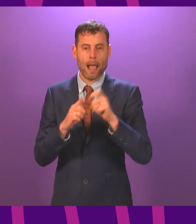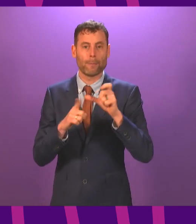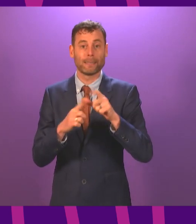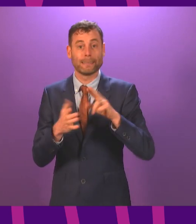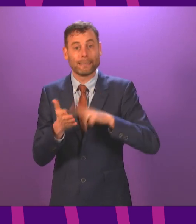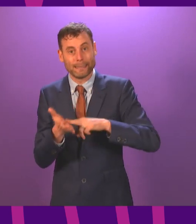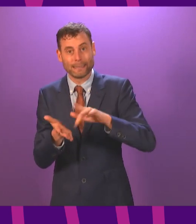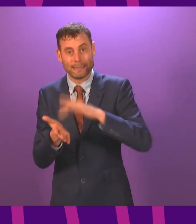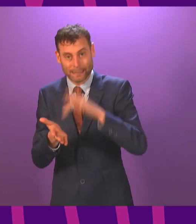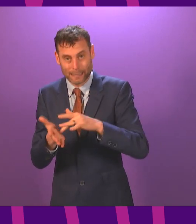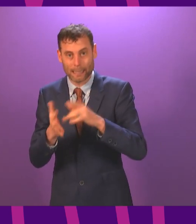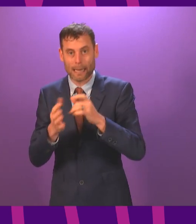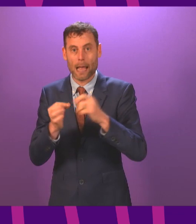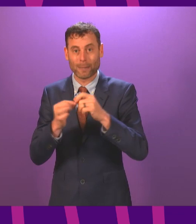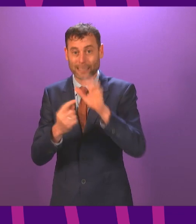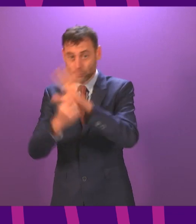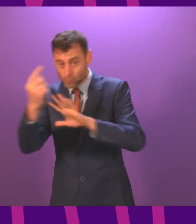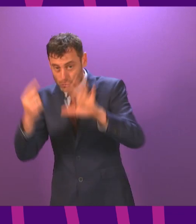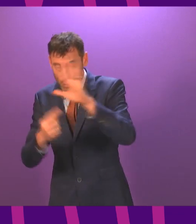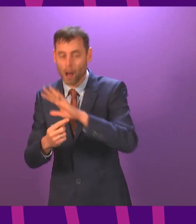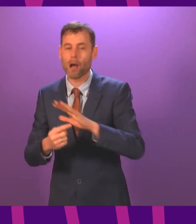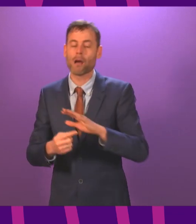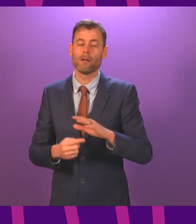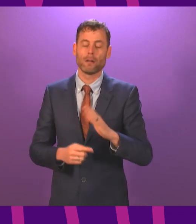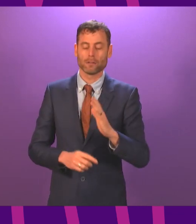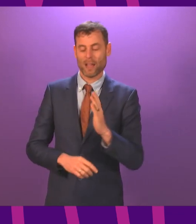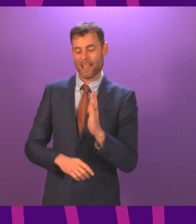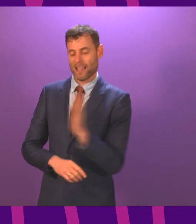Aberdeen City, Aberdeenshire, Argyll and Bute, the Borders, Dumfries and Galloway and East